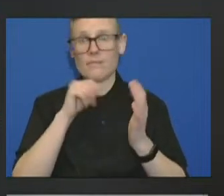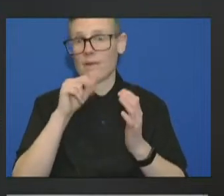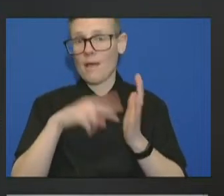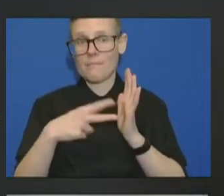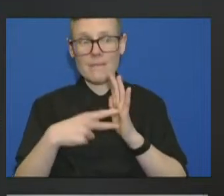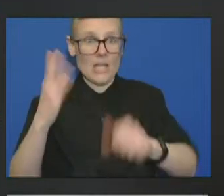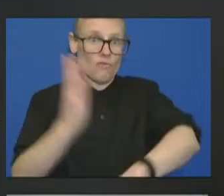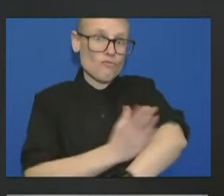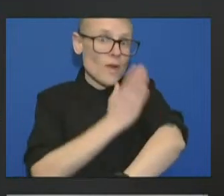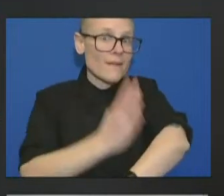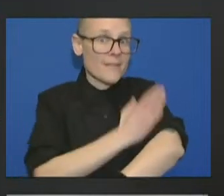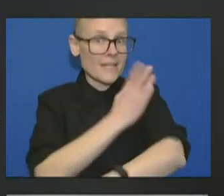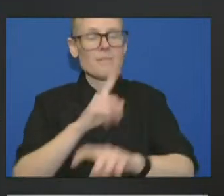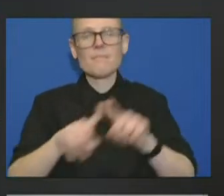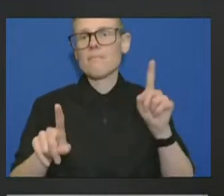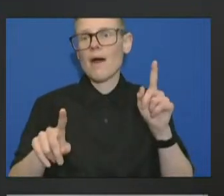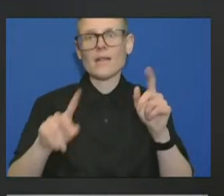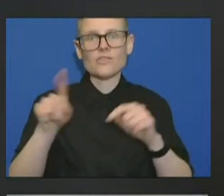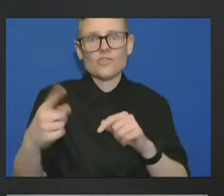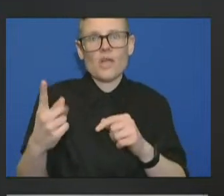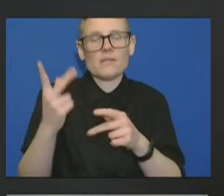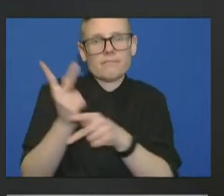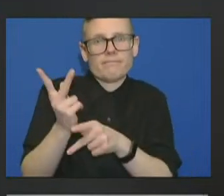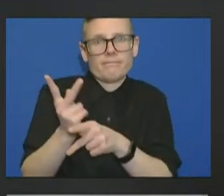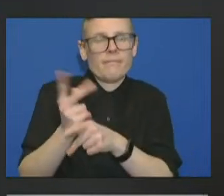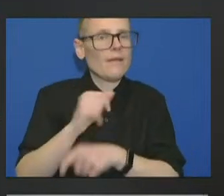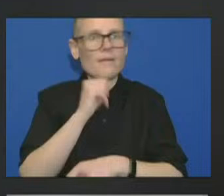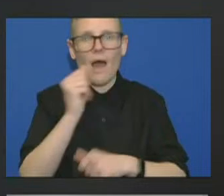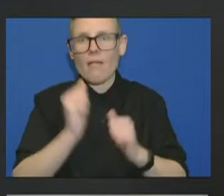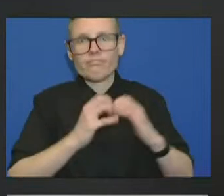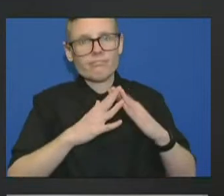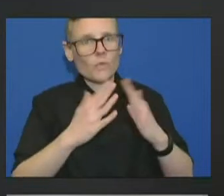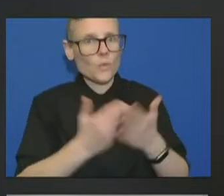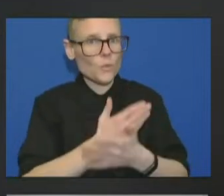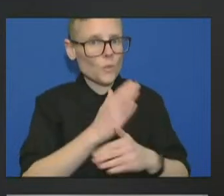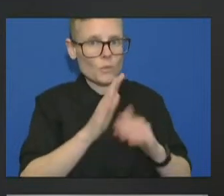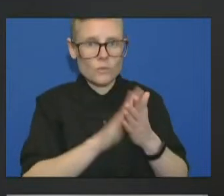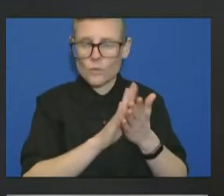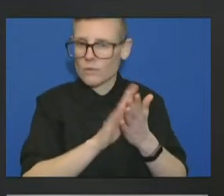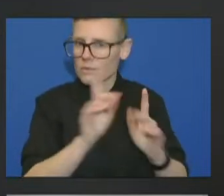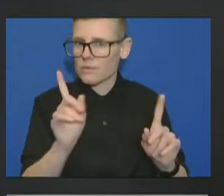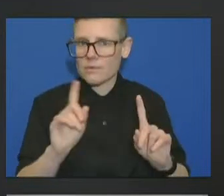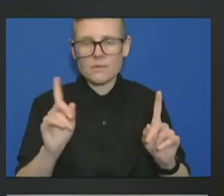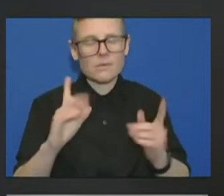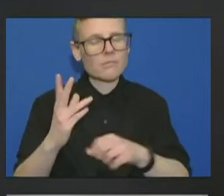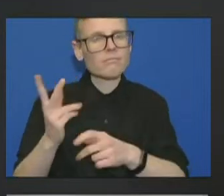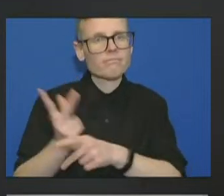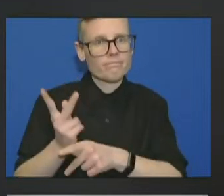talking about big renovations. I'm not talking about new school construction. I'm talking about